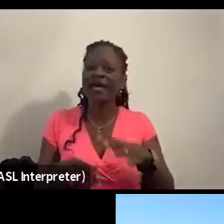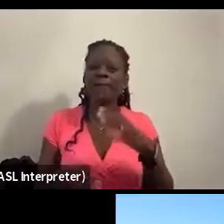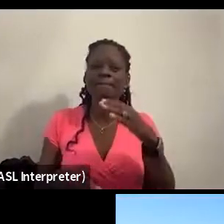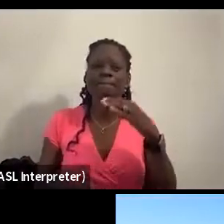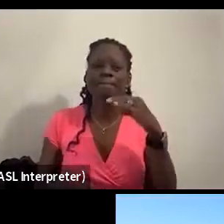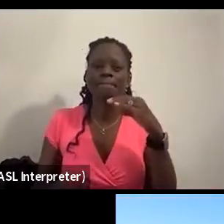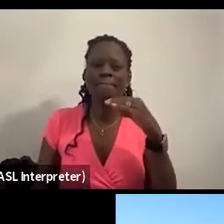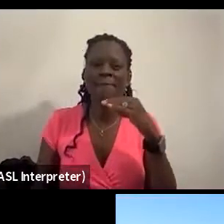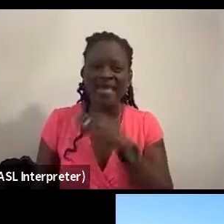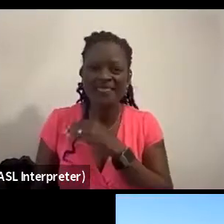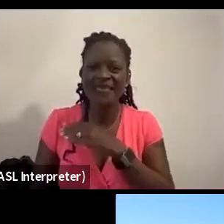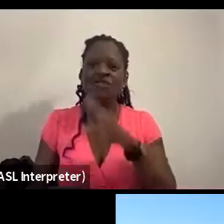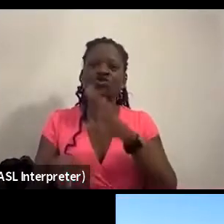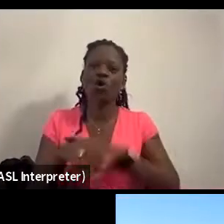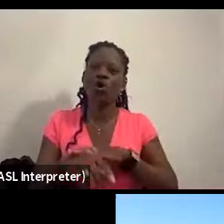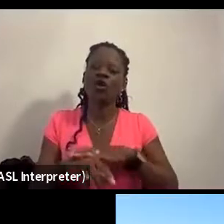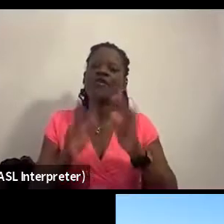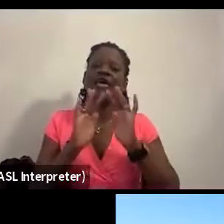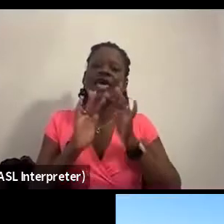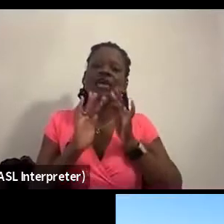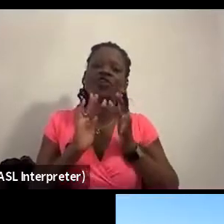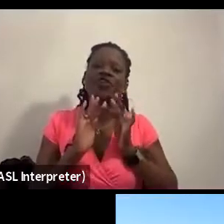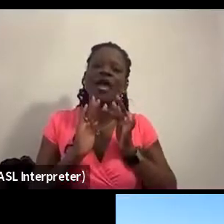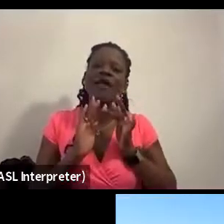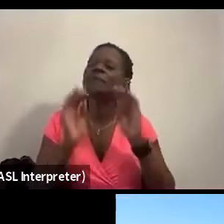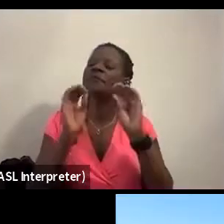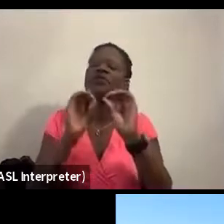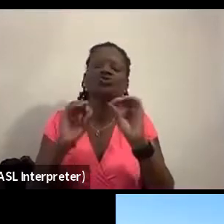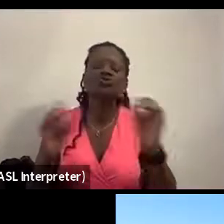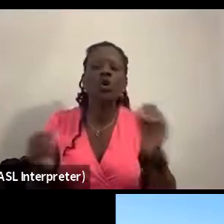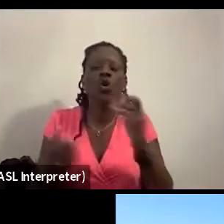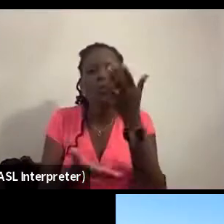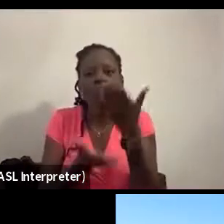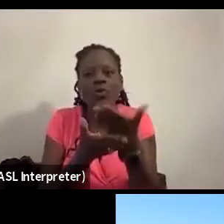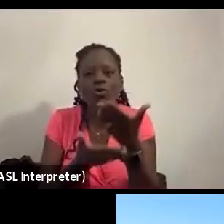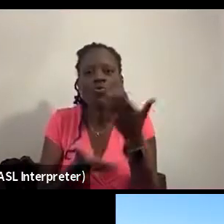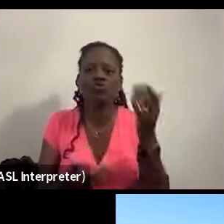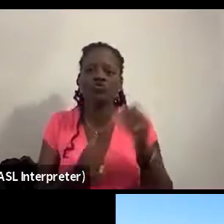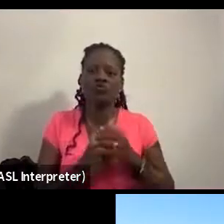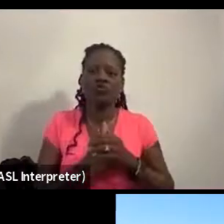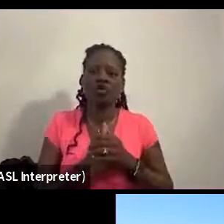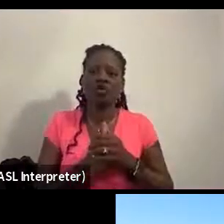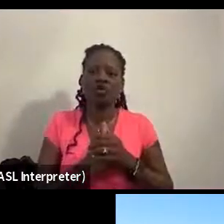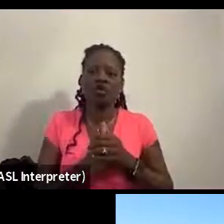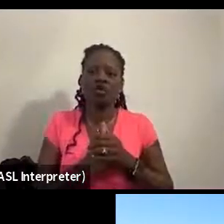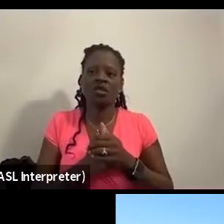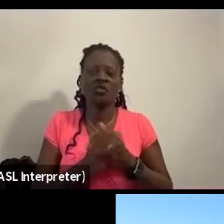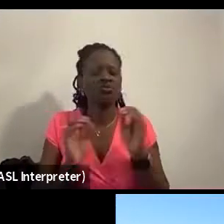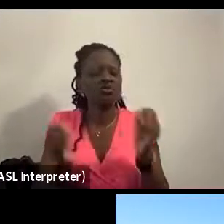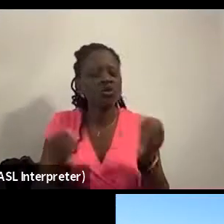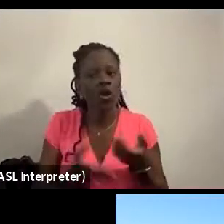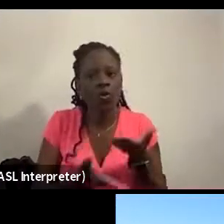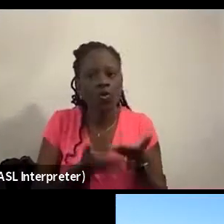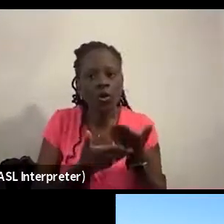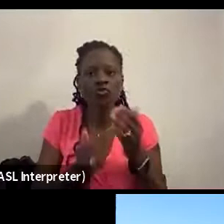there really is no scientific data to support it. And our governing bodies of the American College of Obstetricians and Gynecologists